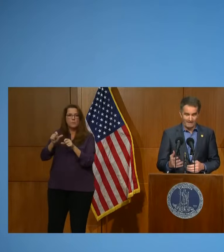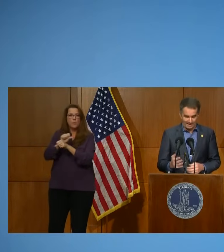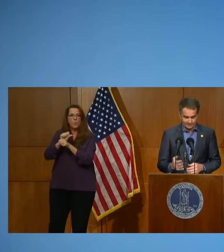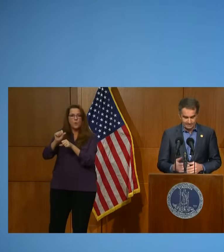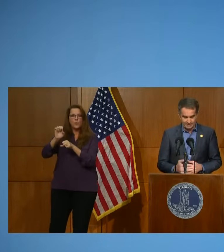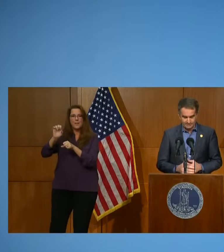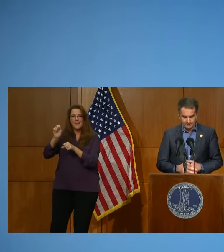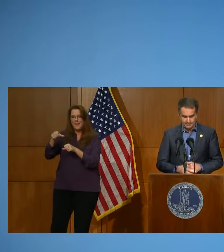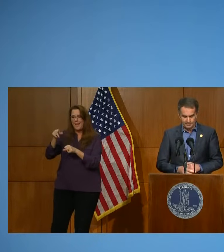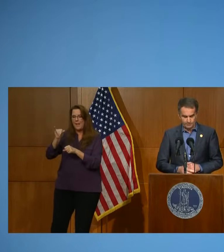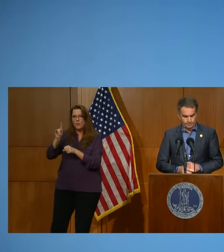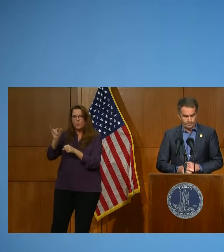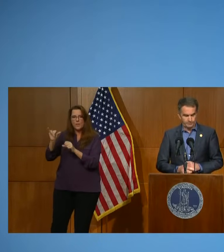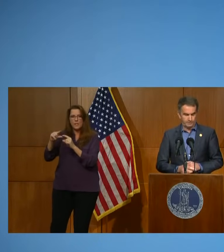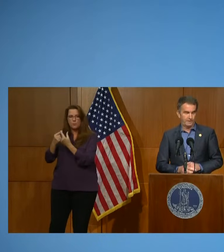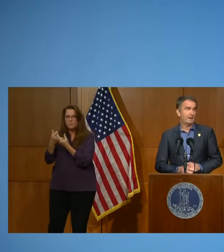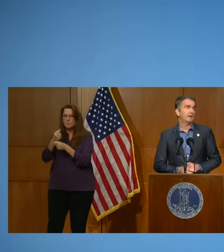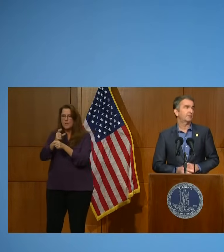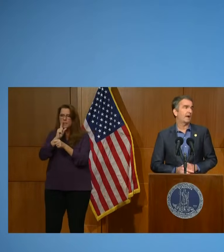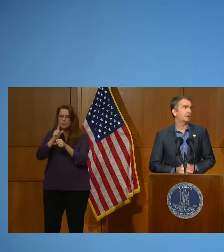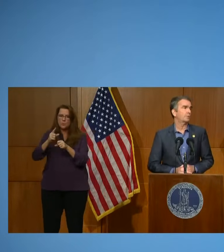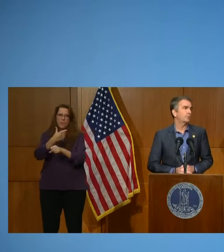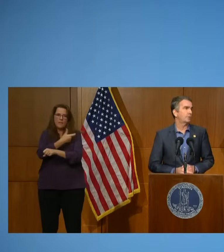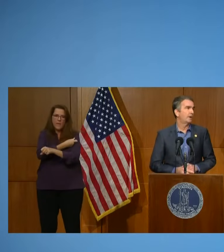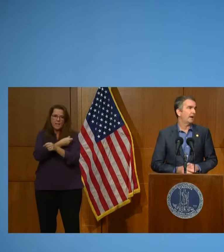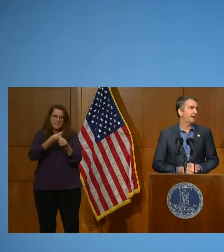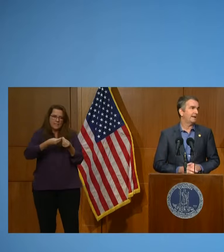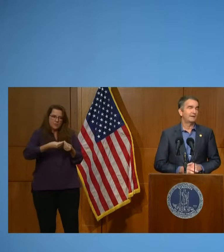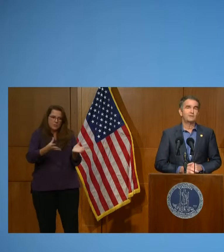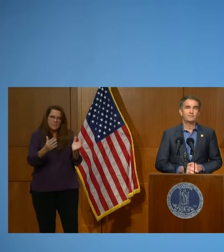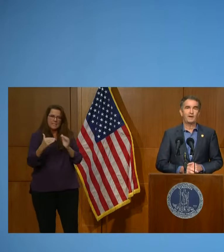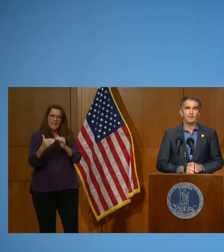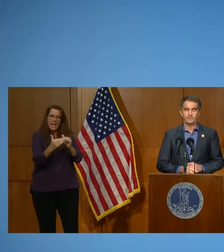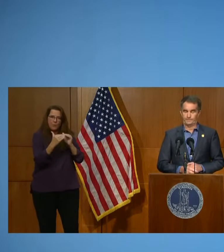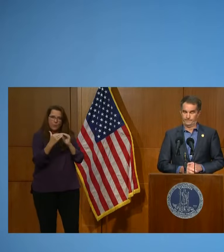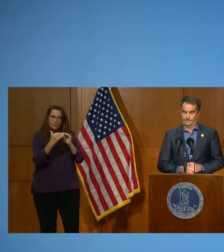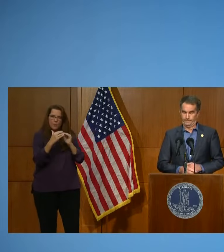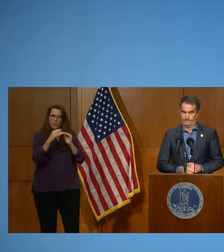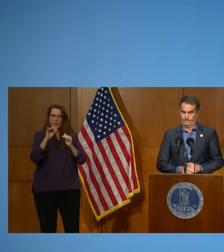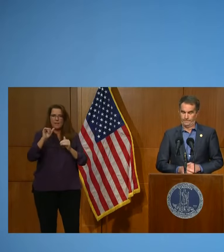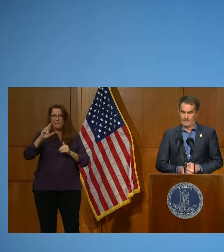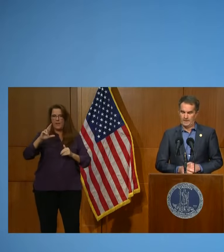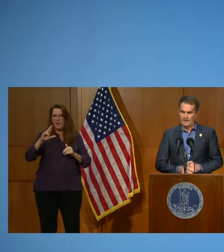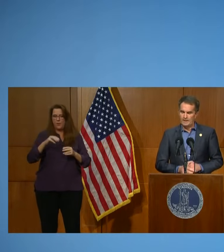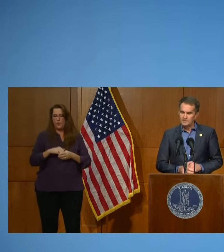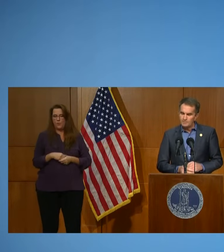PLANNING HAS ALSO INCLUDED MEMBERS OF OUR HEALTH EQUITY WORKING GROUP TO ENSURE THAT